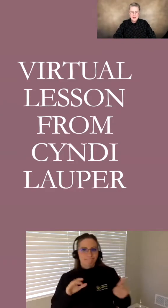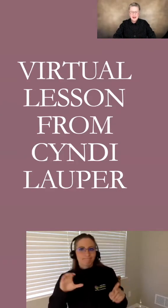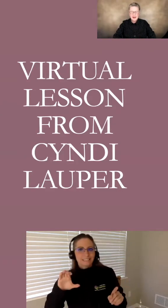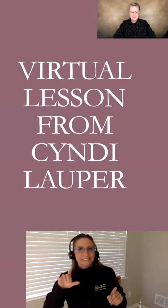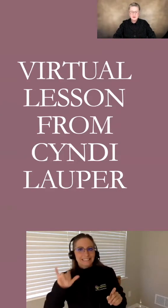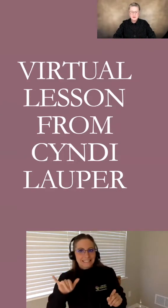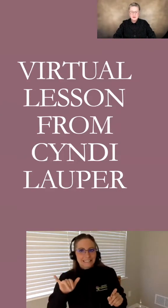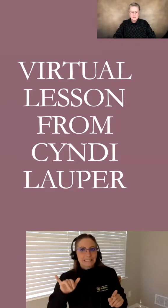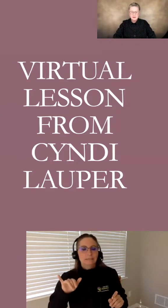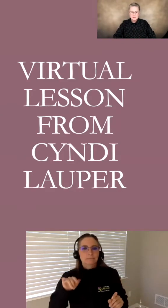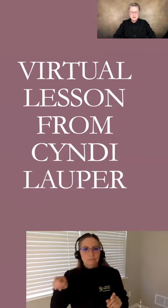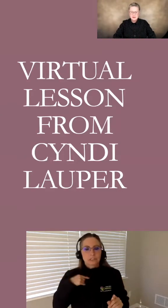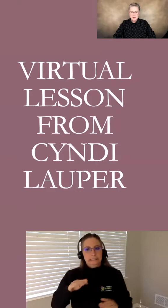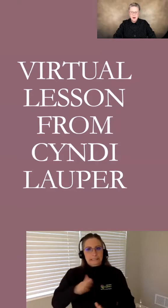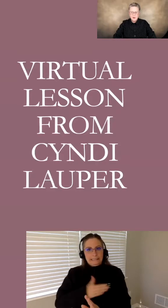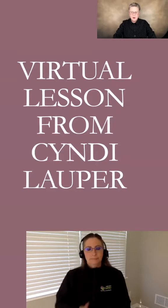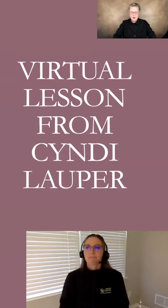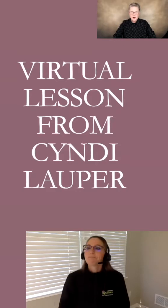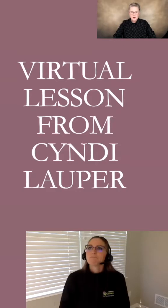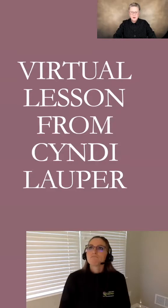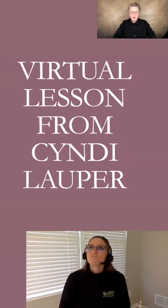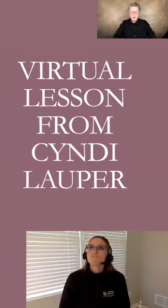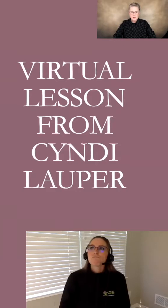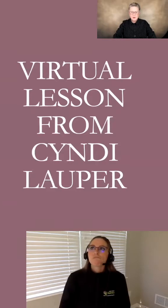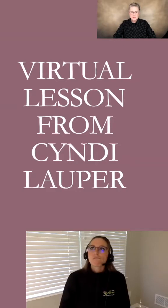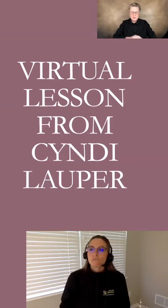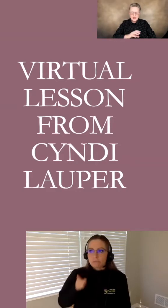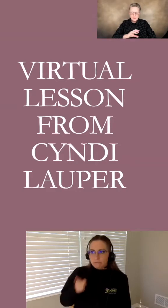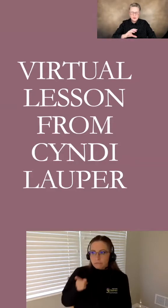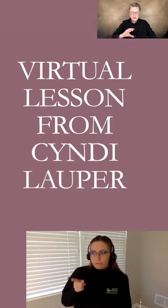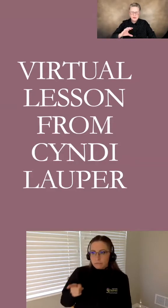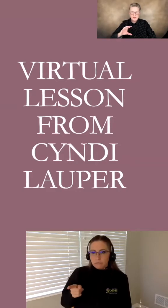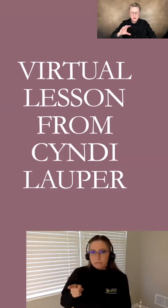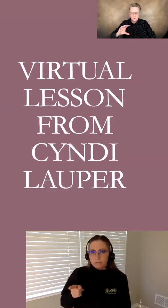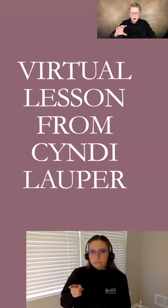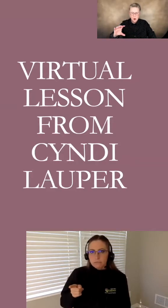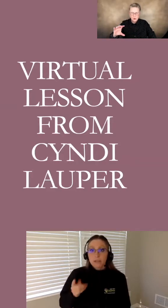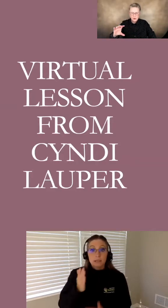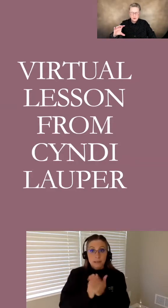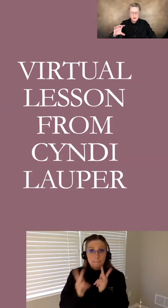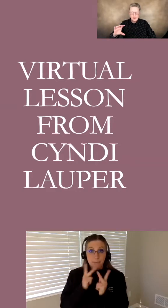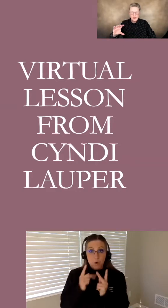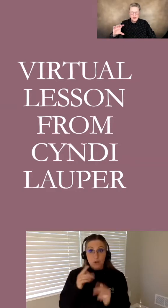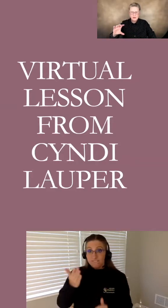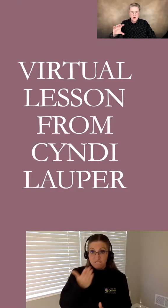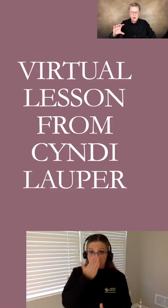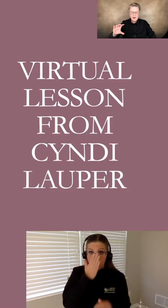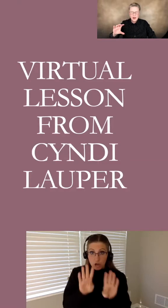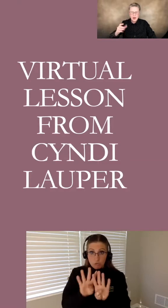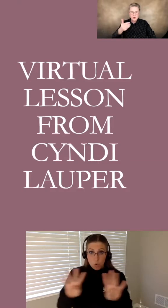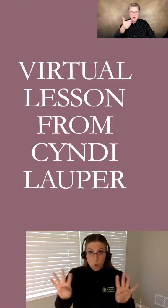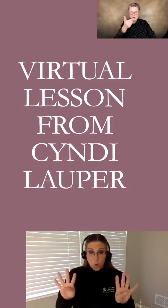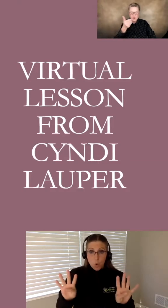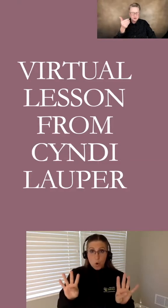and Cyndi Lauper there were these people in the front row and all they had were their phones up